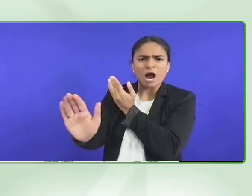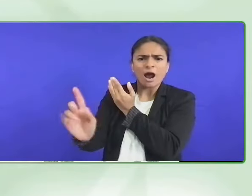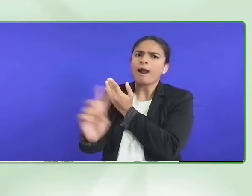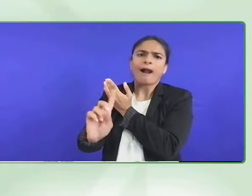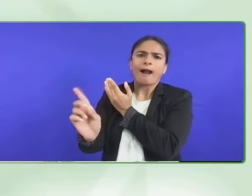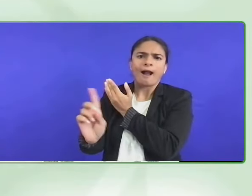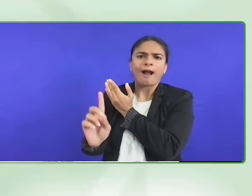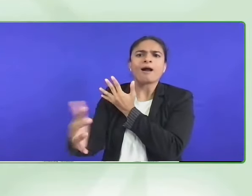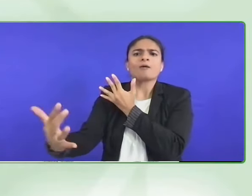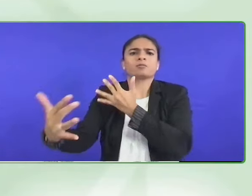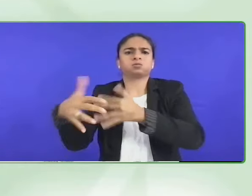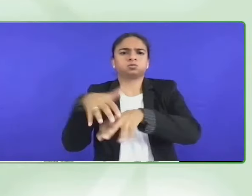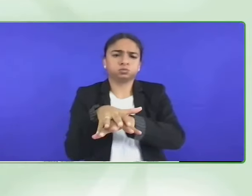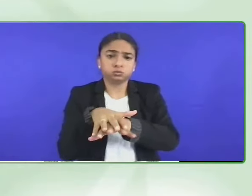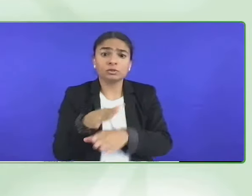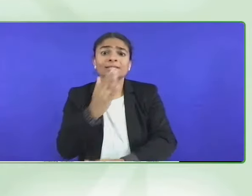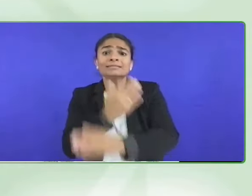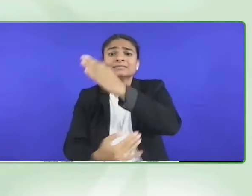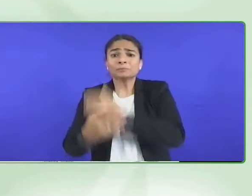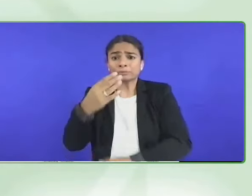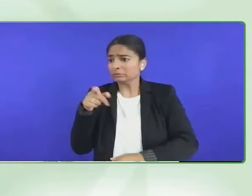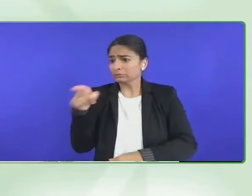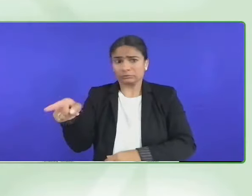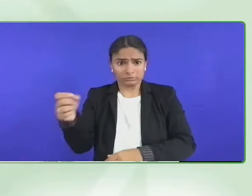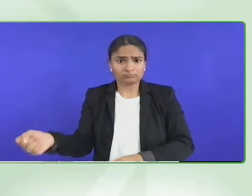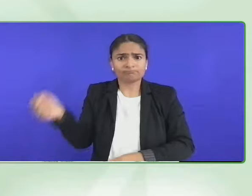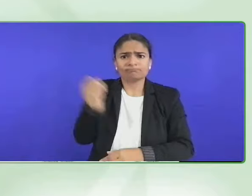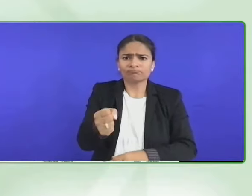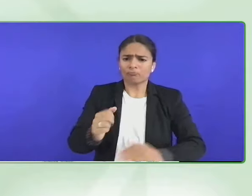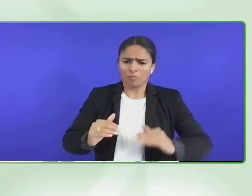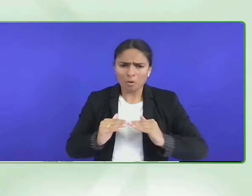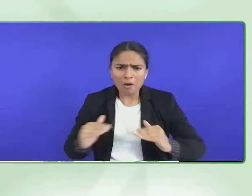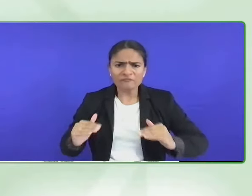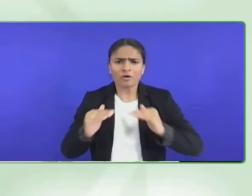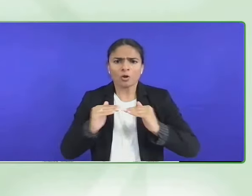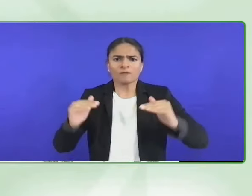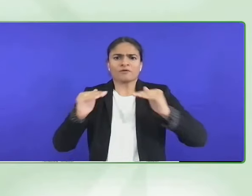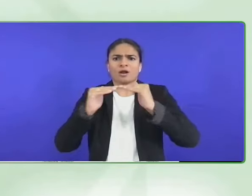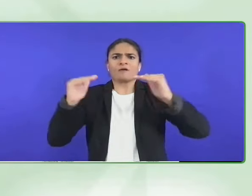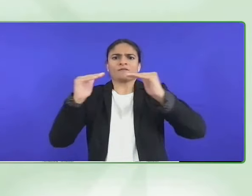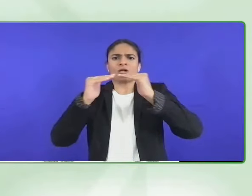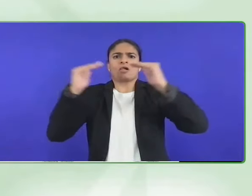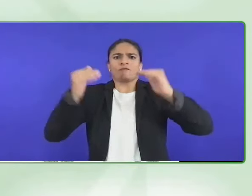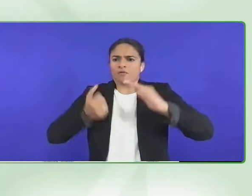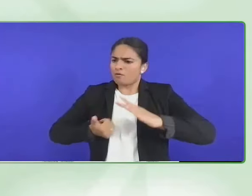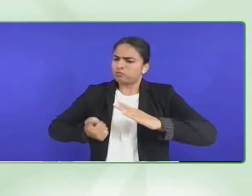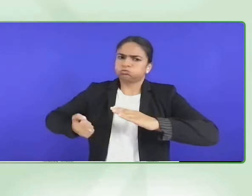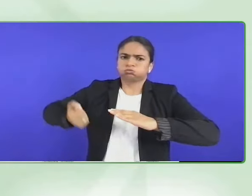including people with disabilities and the spectrum of work and work opportunities.